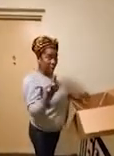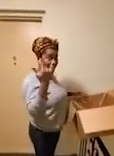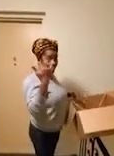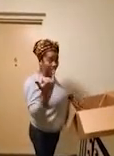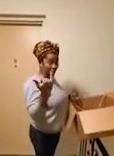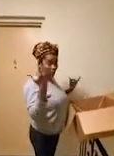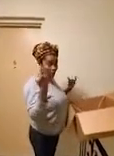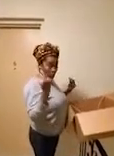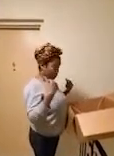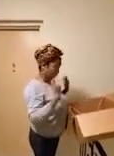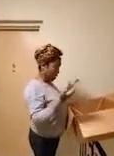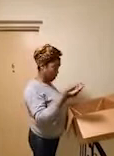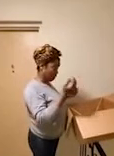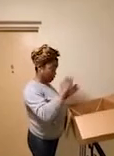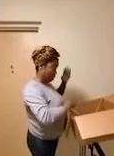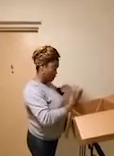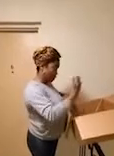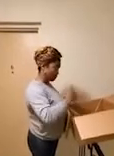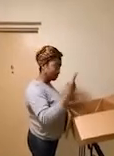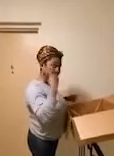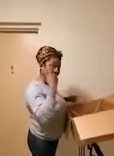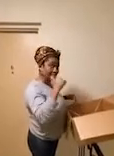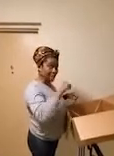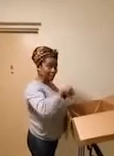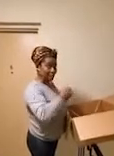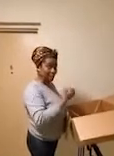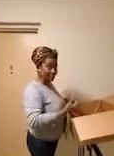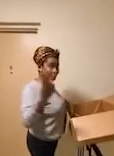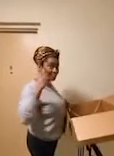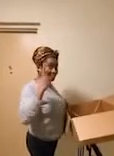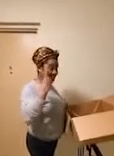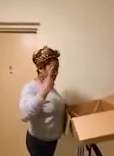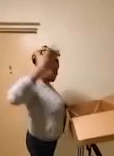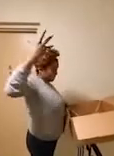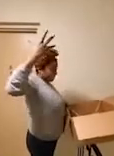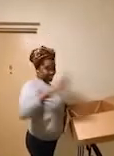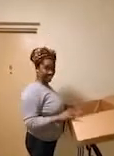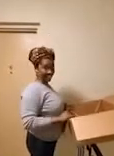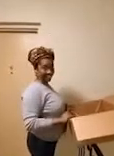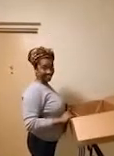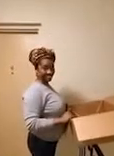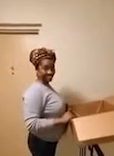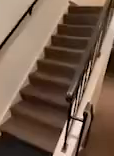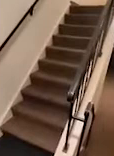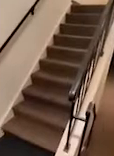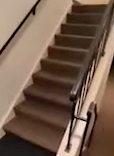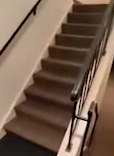And hopefully it doesn't fall out. So what I'm gonna do now is close the box up and see if it breaks. Here we go.